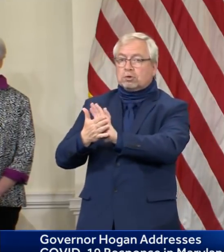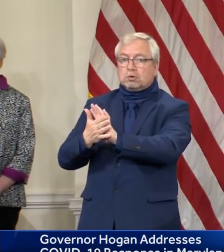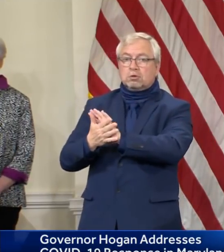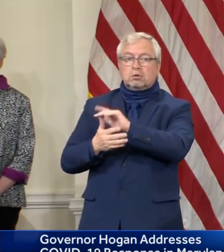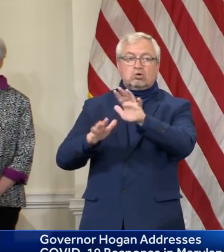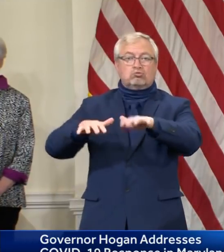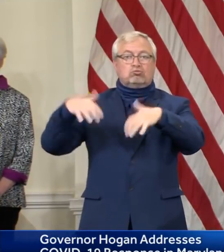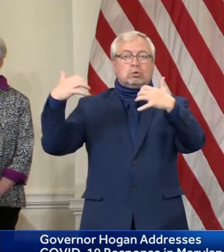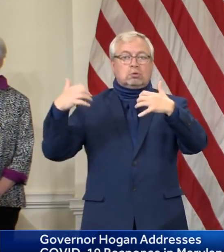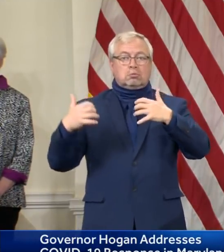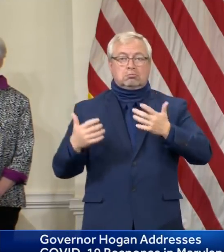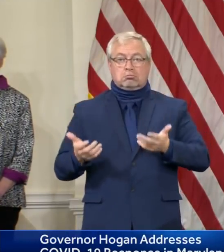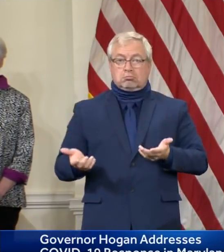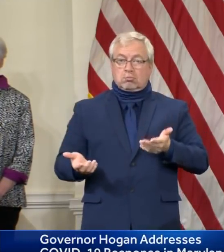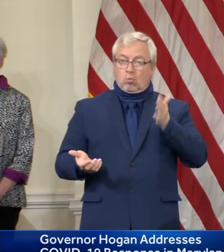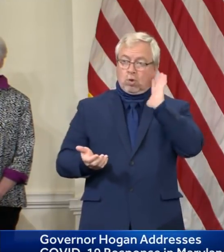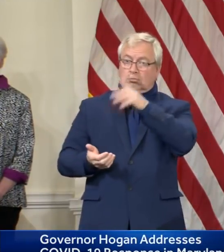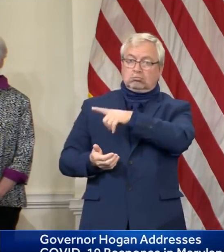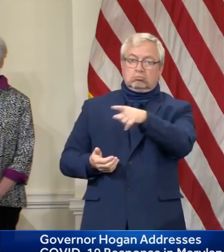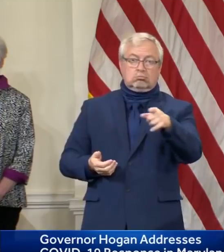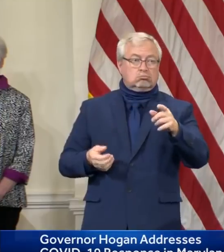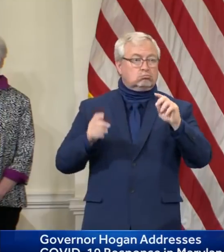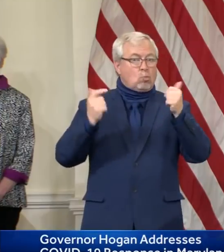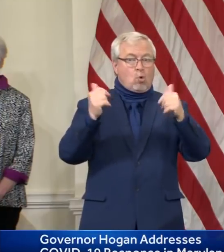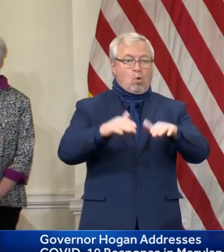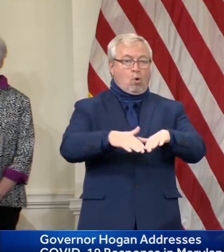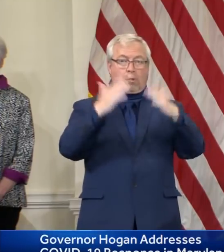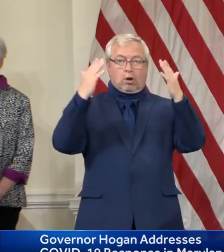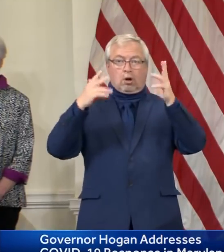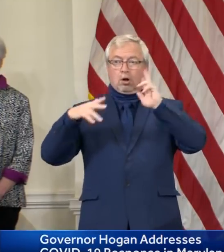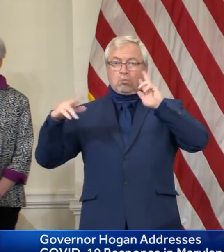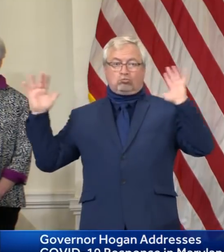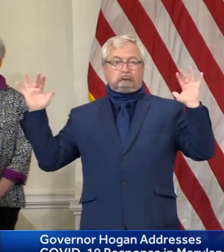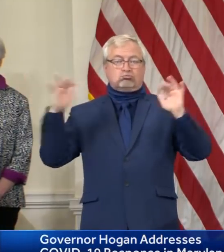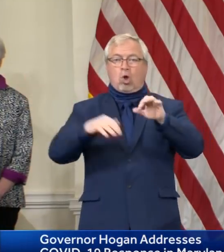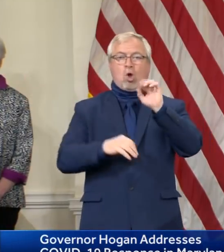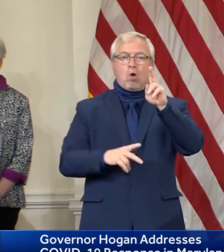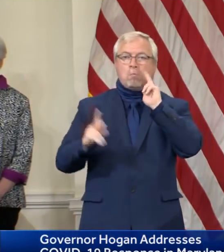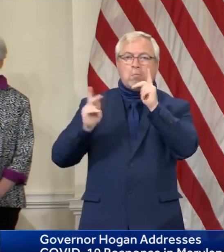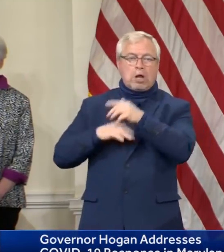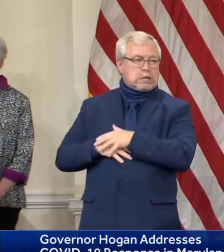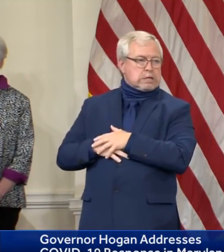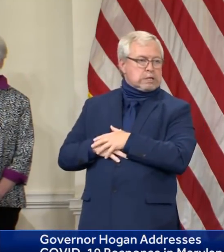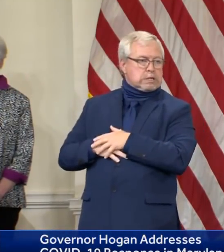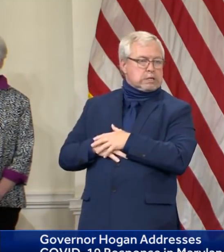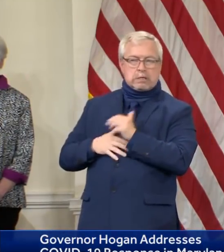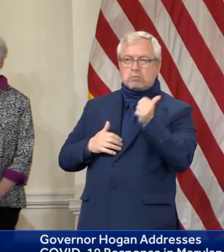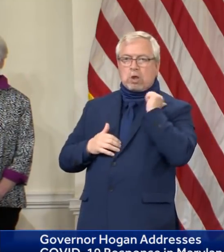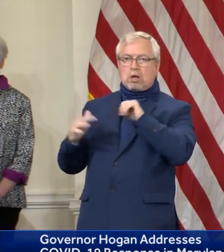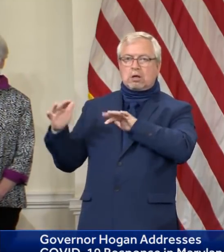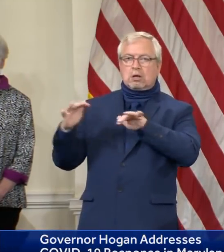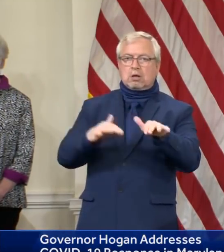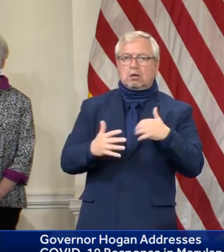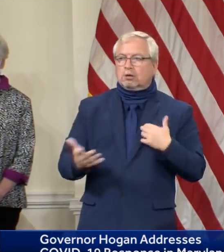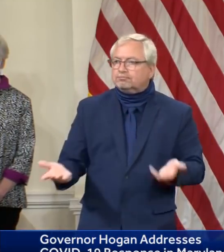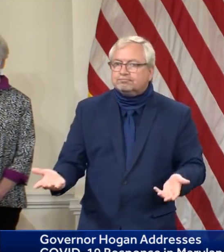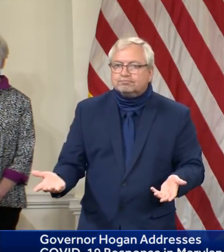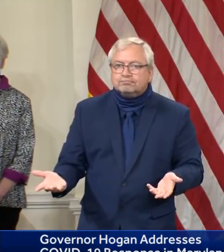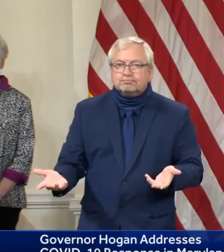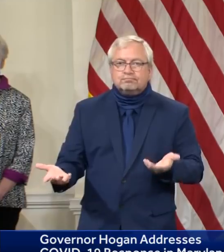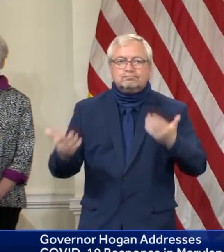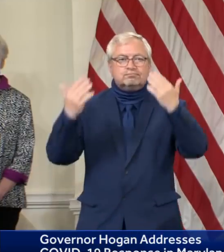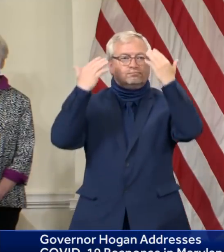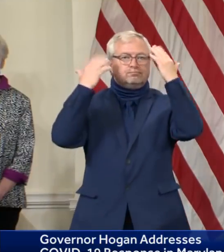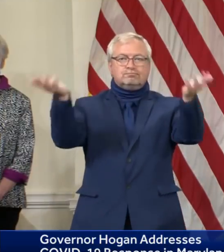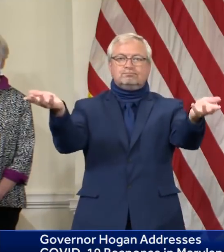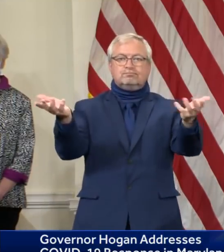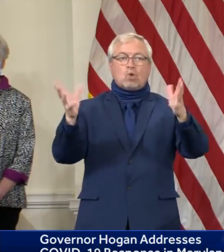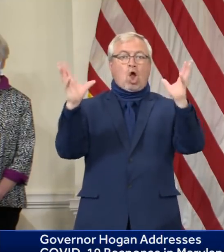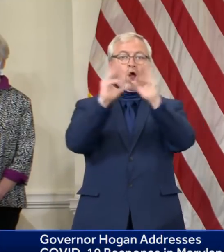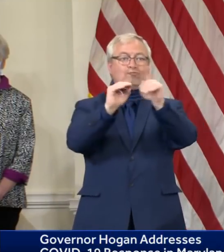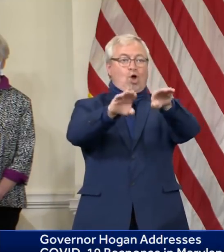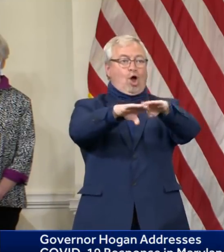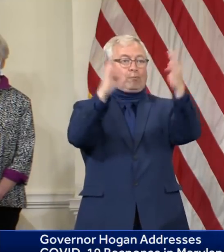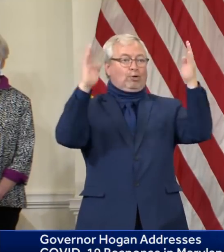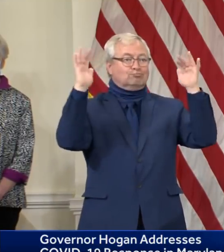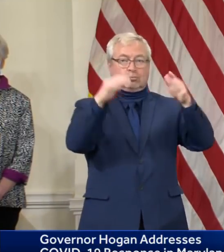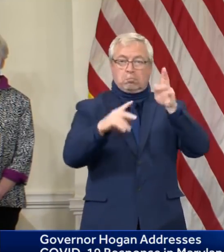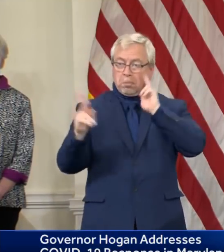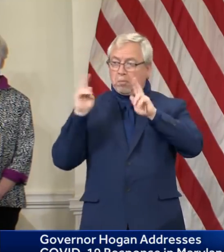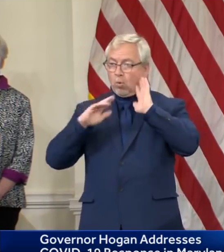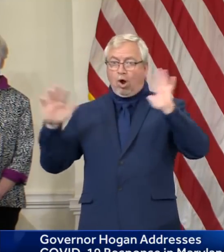I KNOW ABOUT HOSPITALITY AND THE SPORTS AND LARGE VENUES, AND LARGE RESTAURANTS.